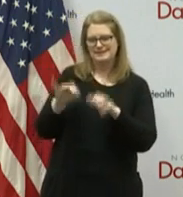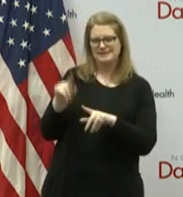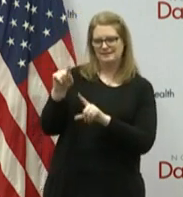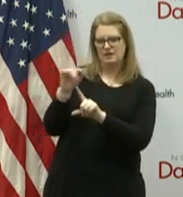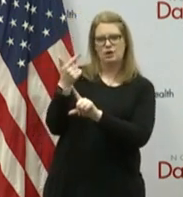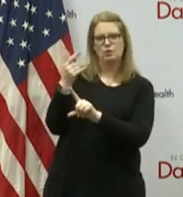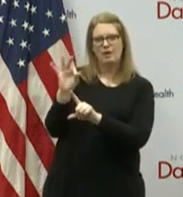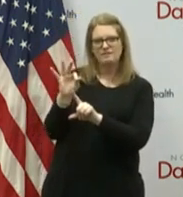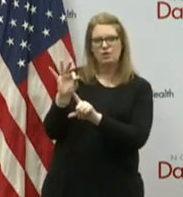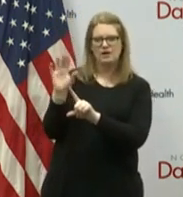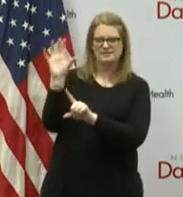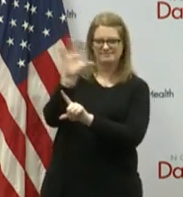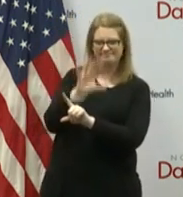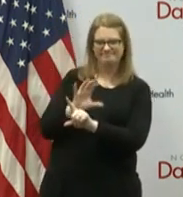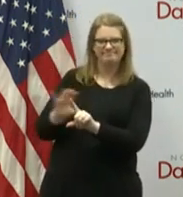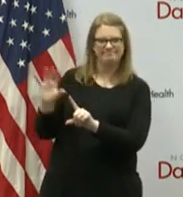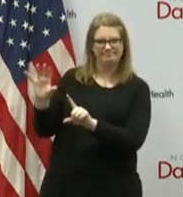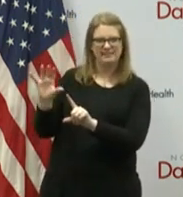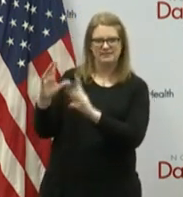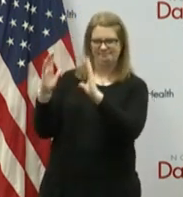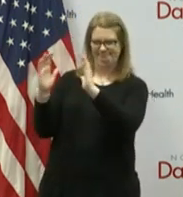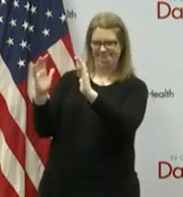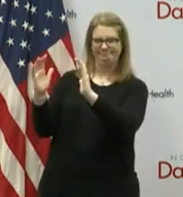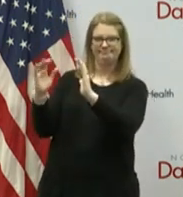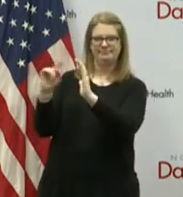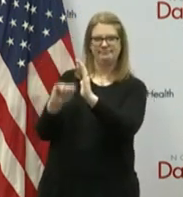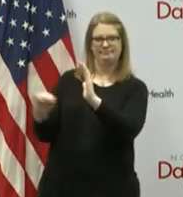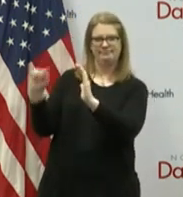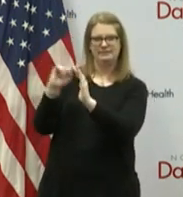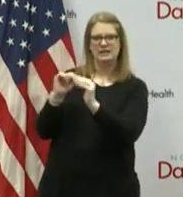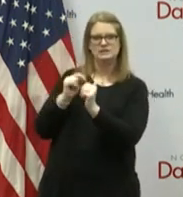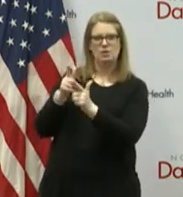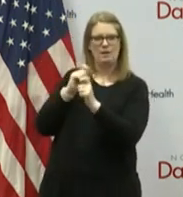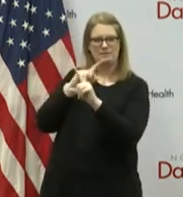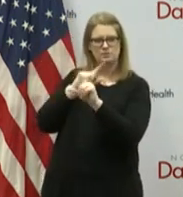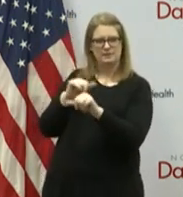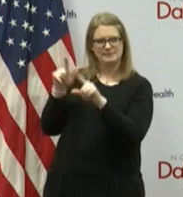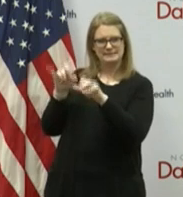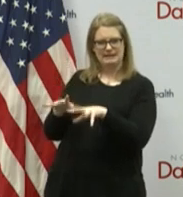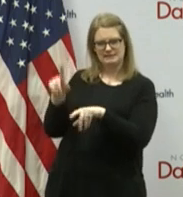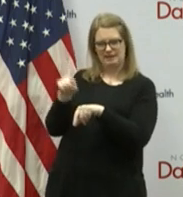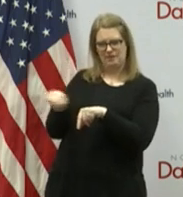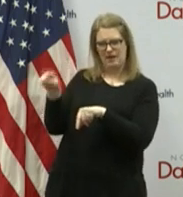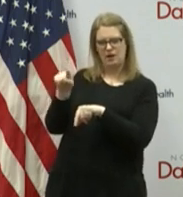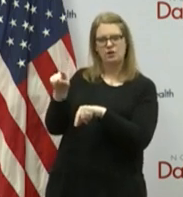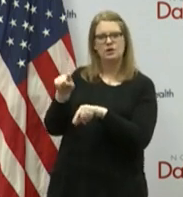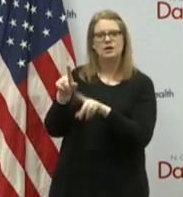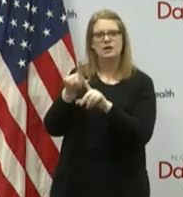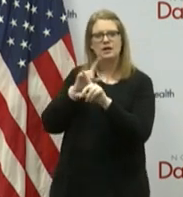POPULATION THERE AND AGAIN, YOU CAN SEE IN THE AREAS WHERE WE HAD OUTBREAKS OF CONCENTRATED TESTING WE HAVE DONE MORE TESTING IN GRAND FORKS AND NEIGHBORING COUNTIES AROUND